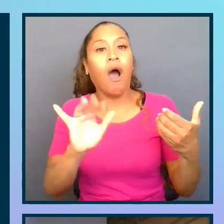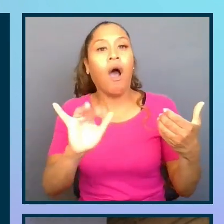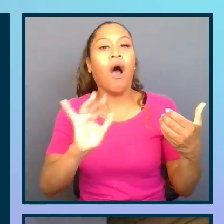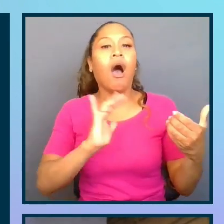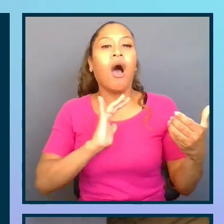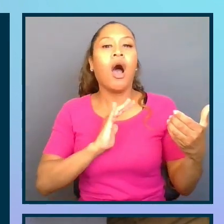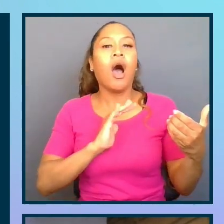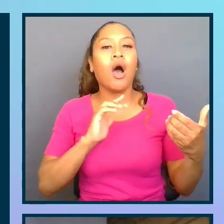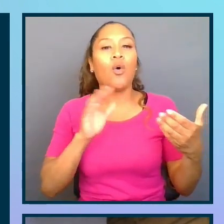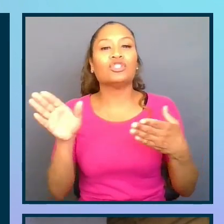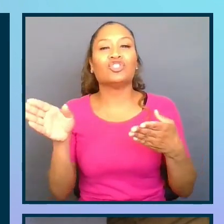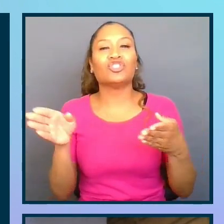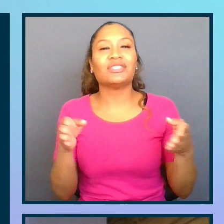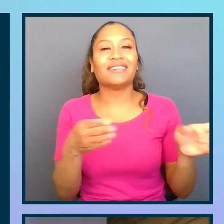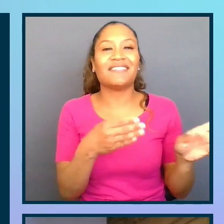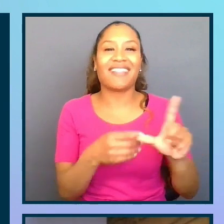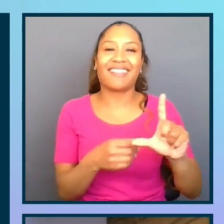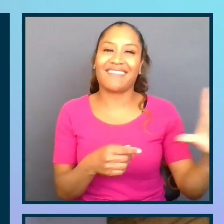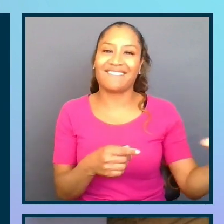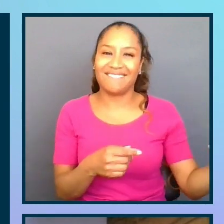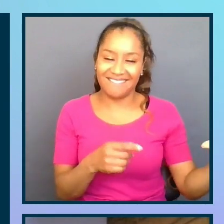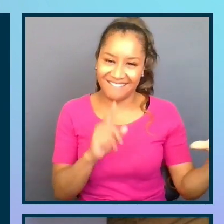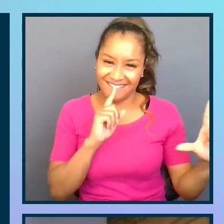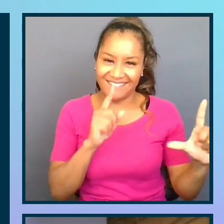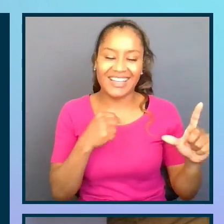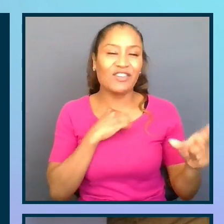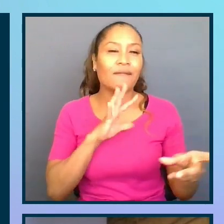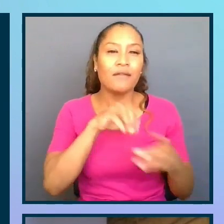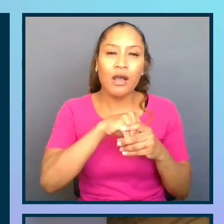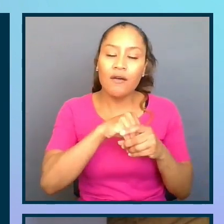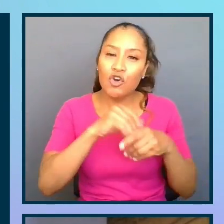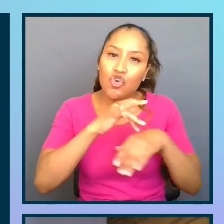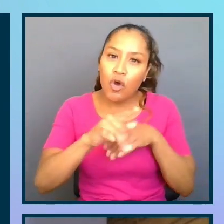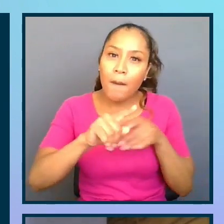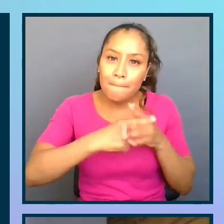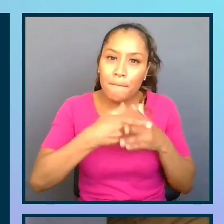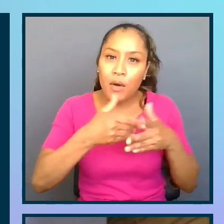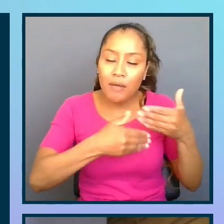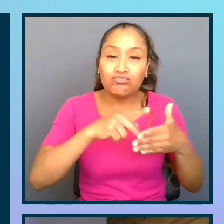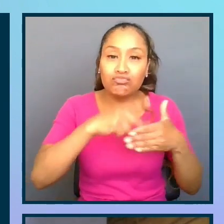And we are providing input in the really early stages of projects, the UX and the UI phases.